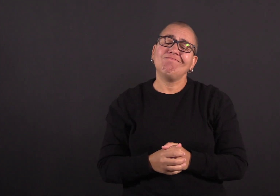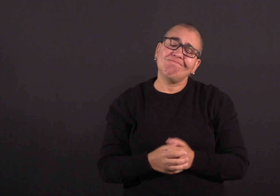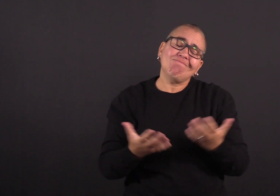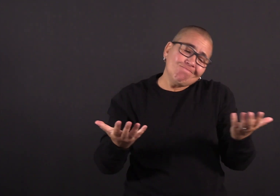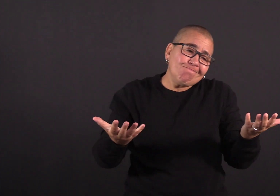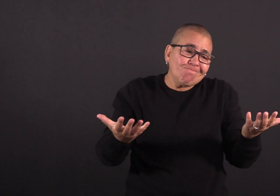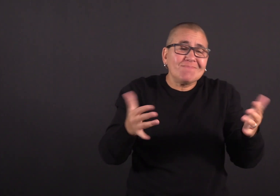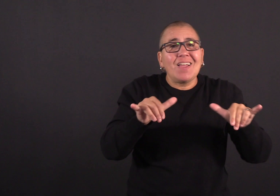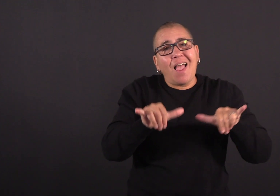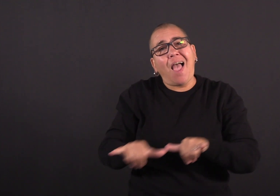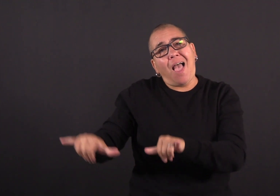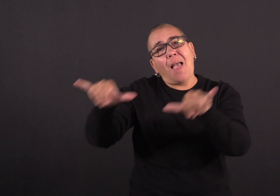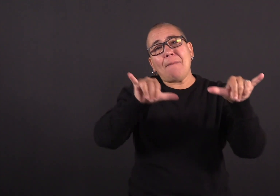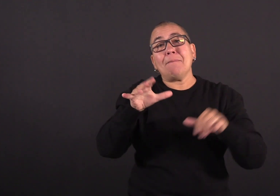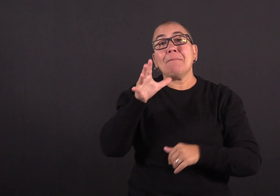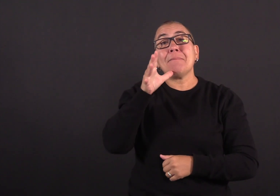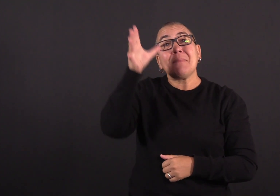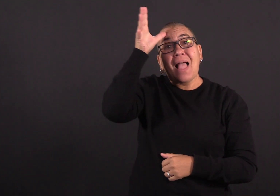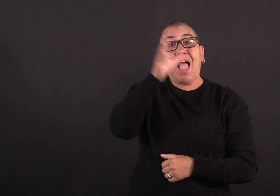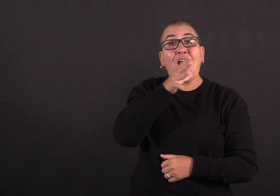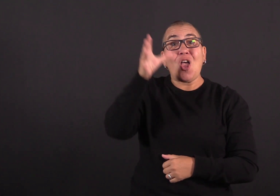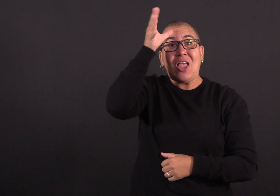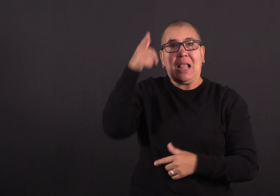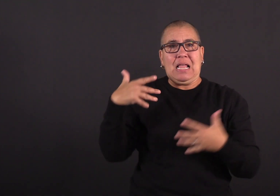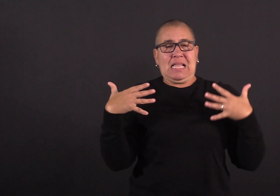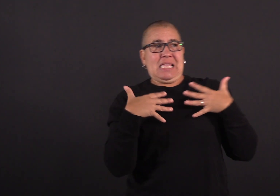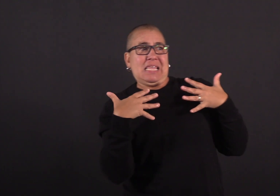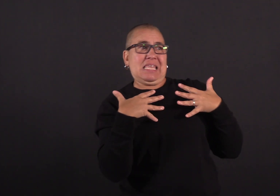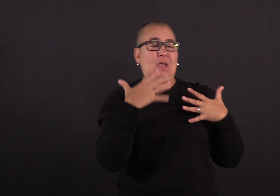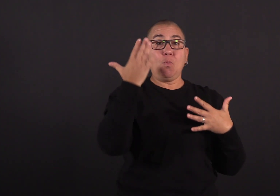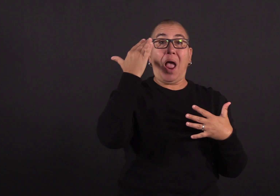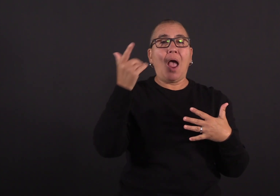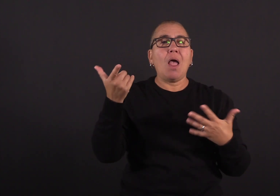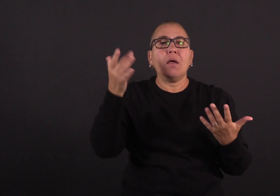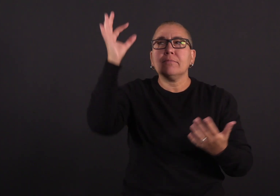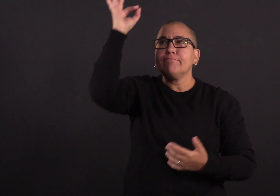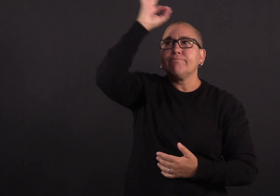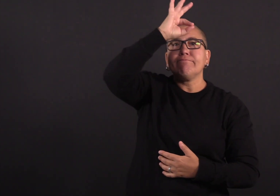and that this kind of information often stokes doubt and fear for parents who